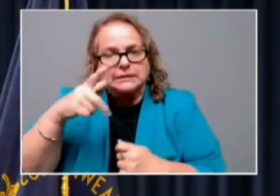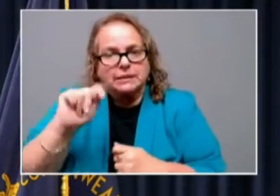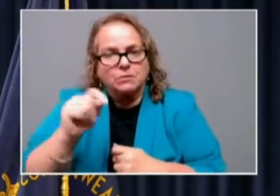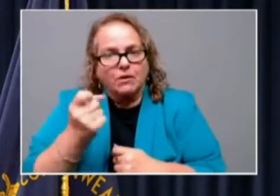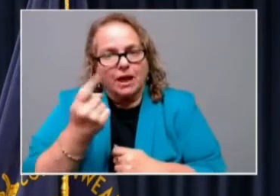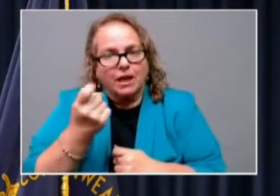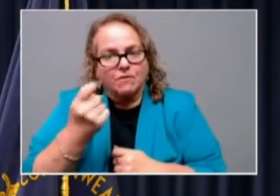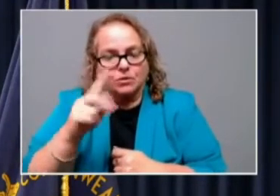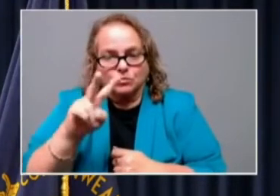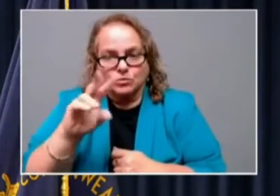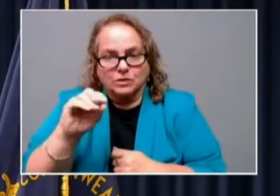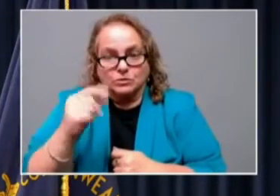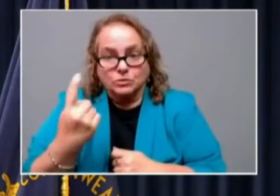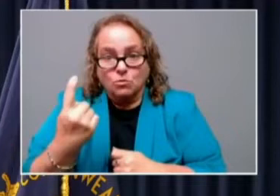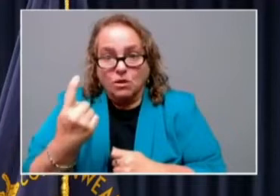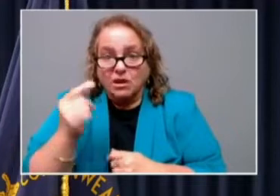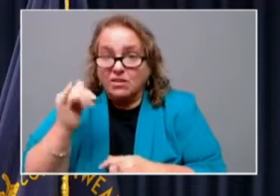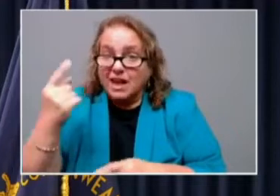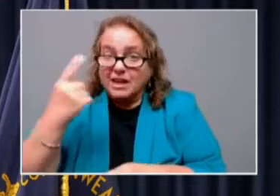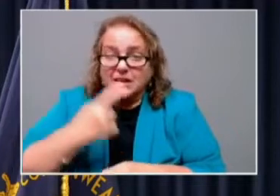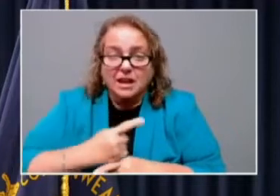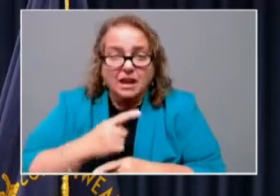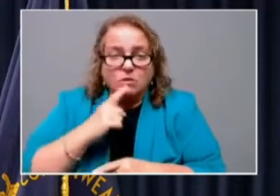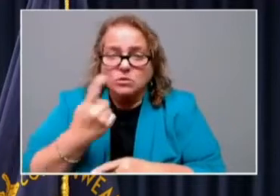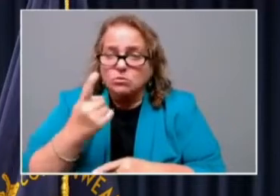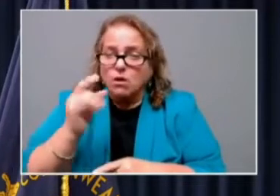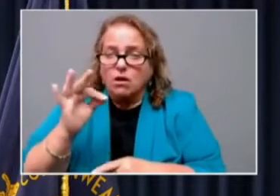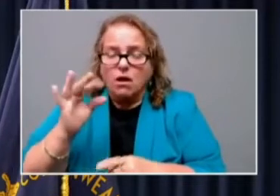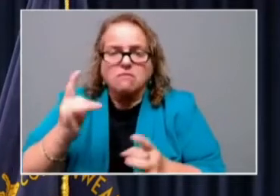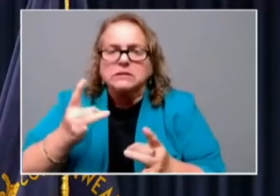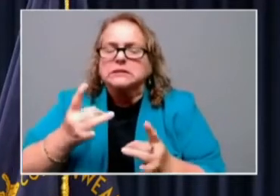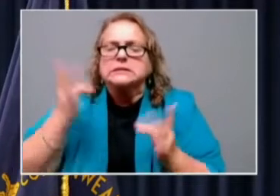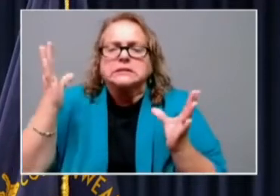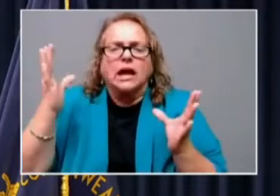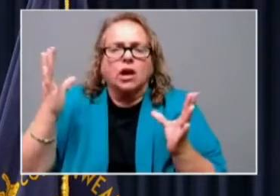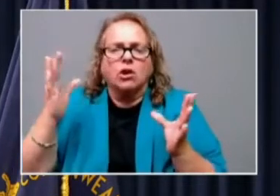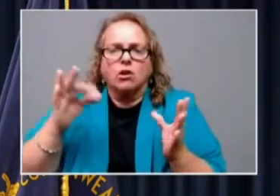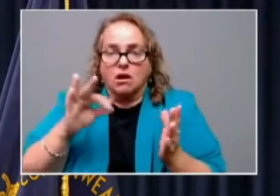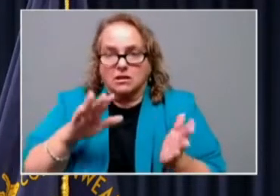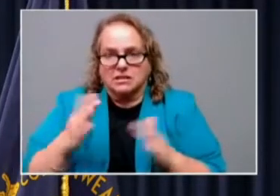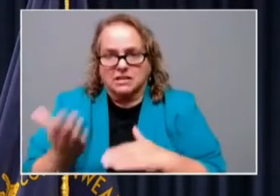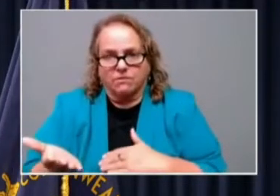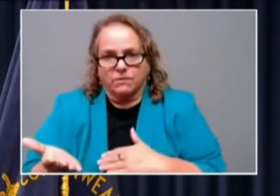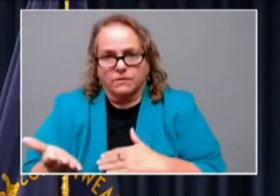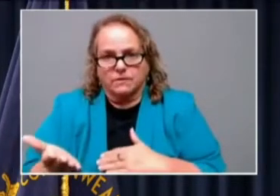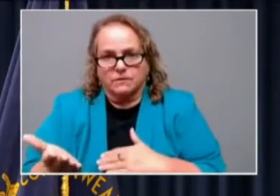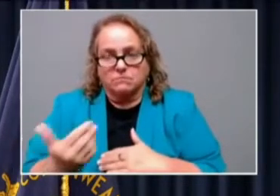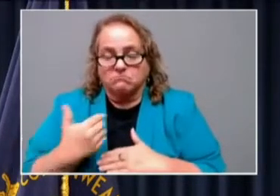That day was one of terror of death. I lost a classmate of mine from college.